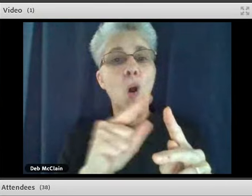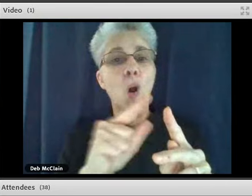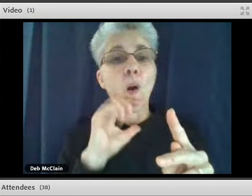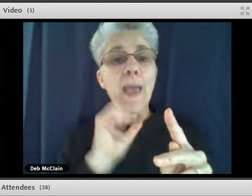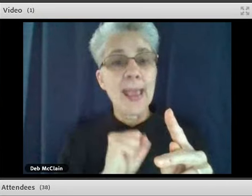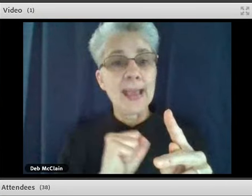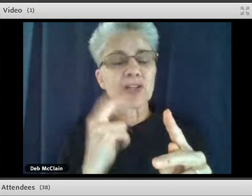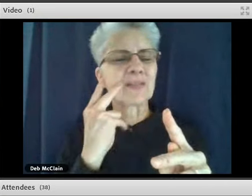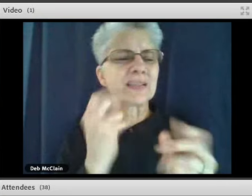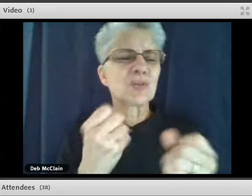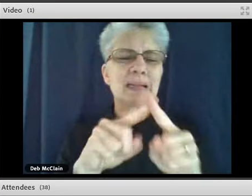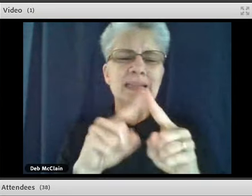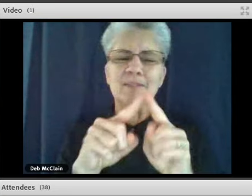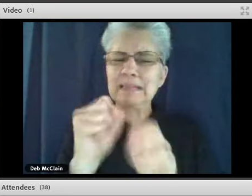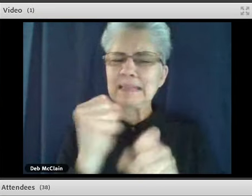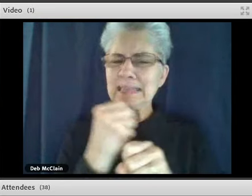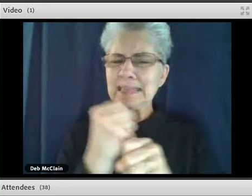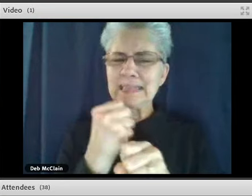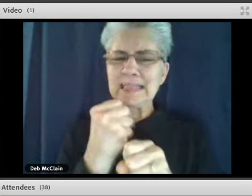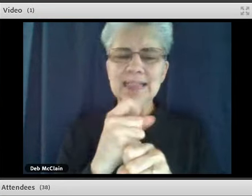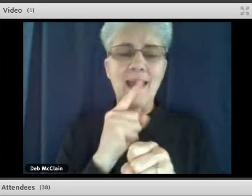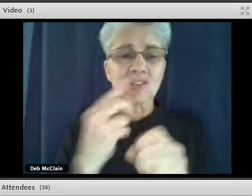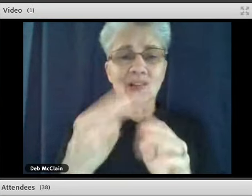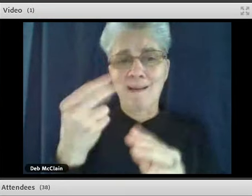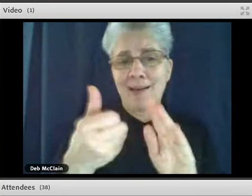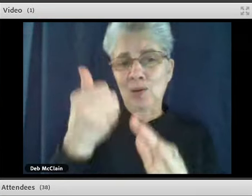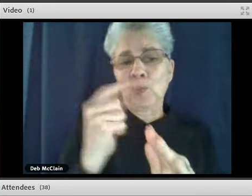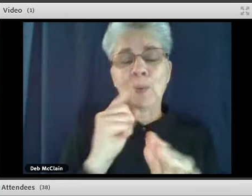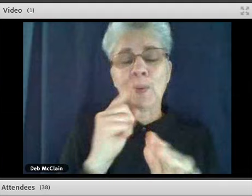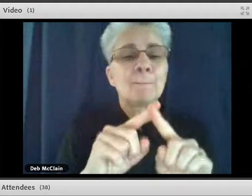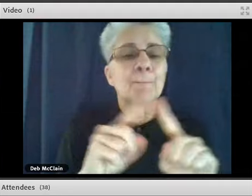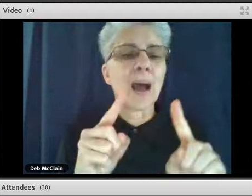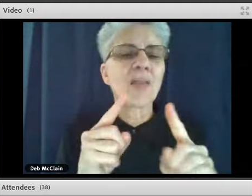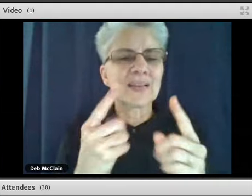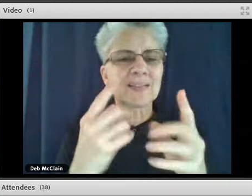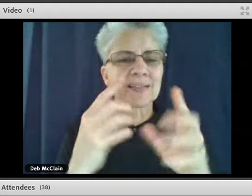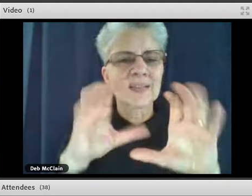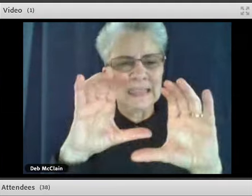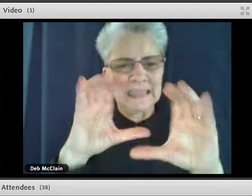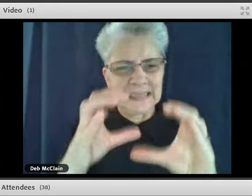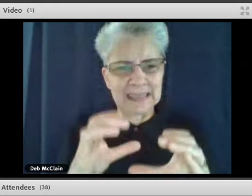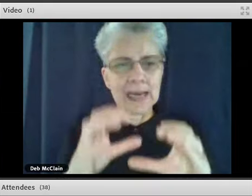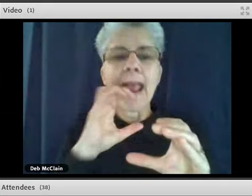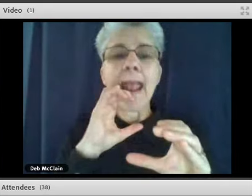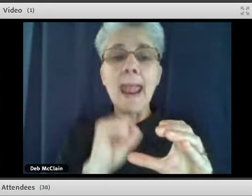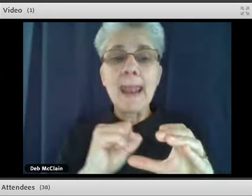and I've actually seen so many different statistics that is actually higher. So, this kind of breaks it down by age.